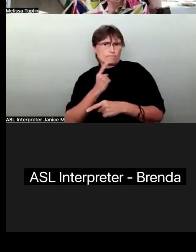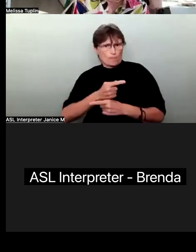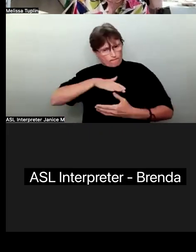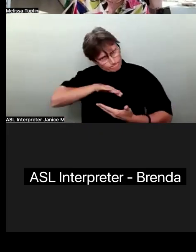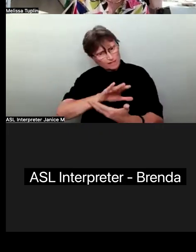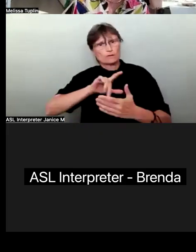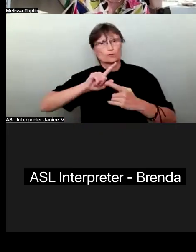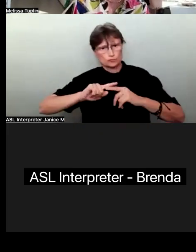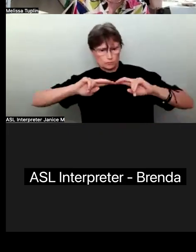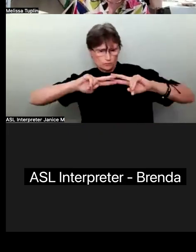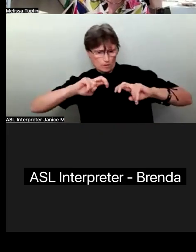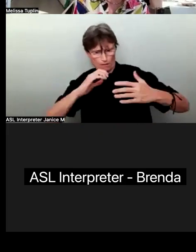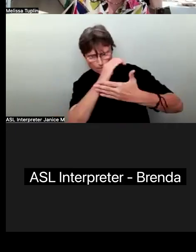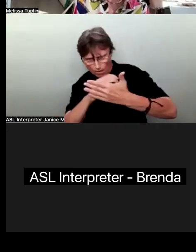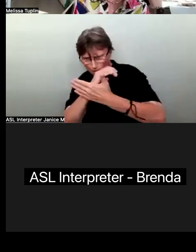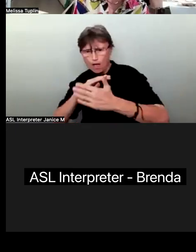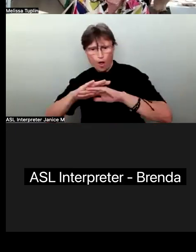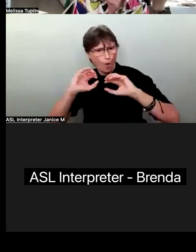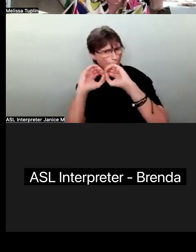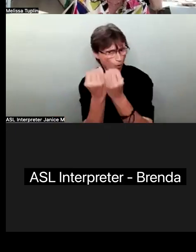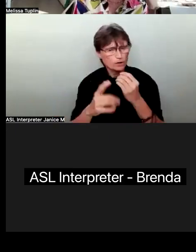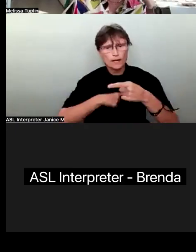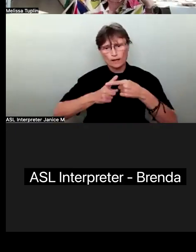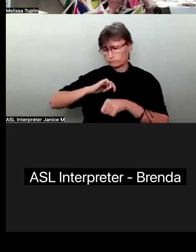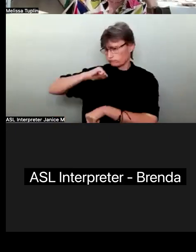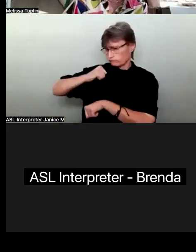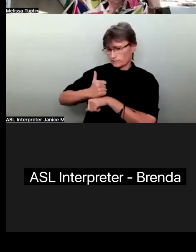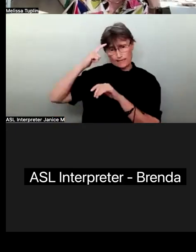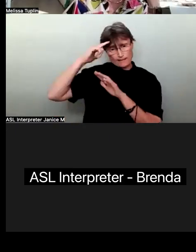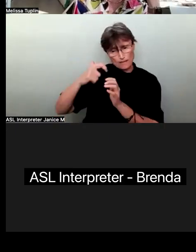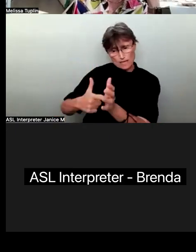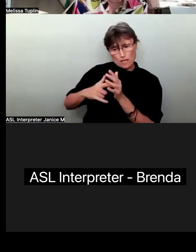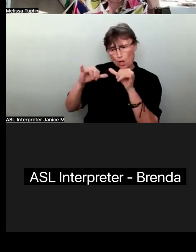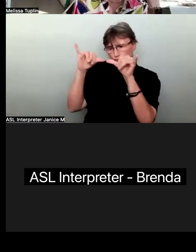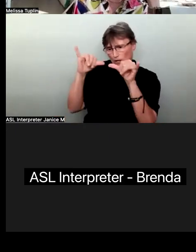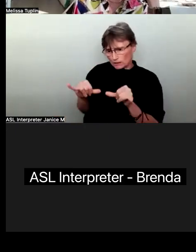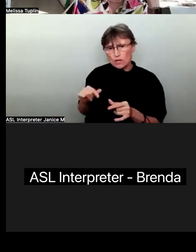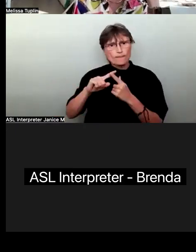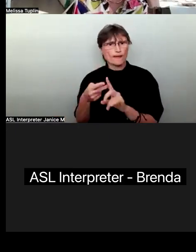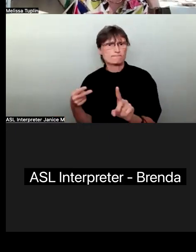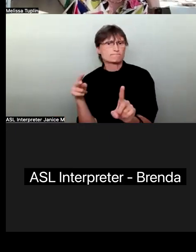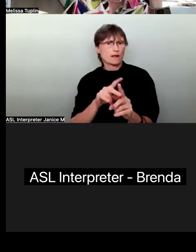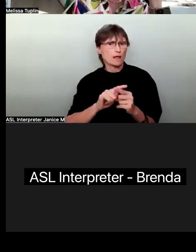set criteria and requirements that are relevant and appropriate to organizations contexts,